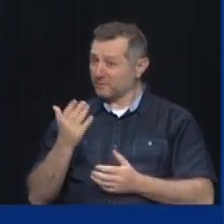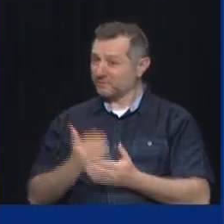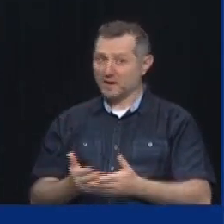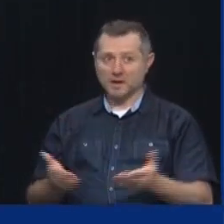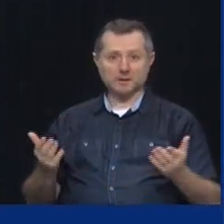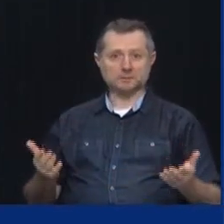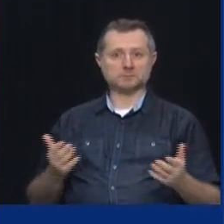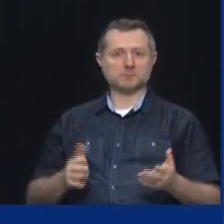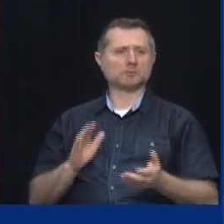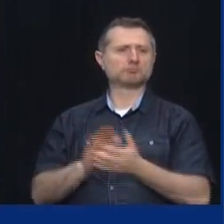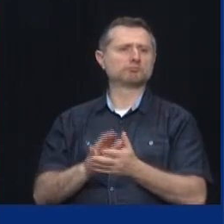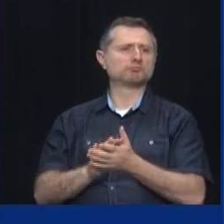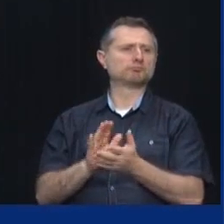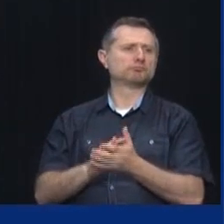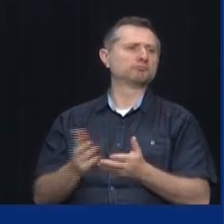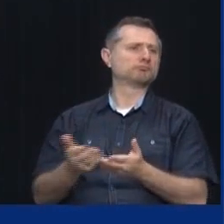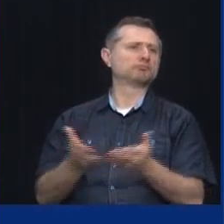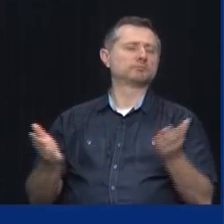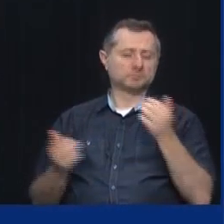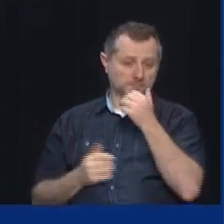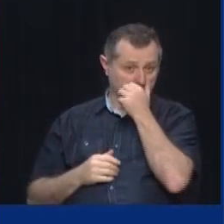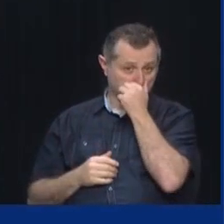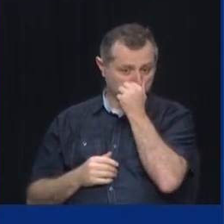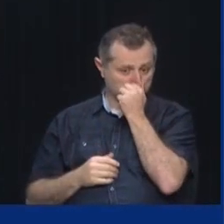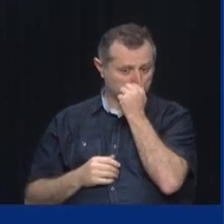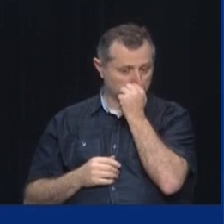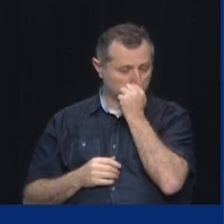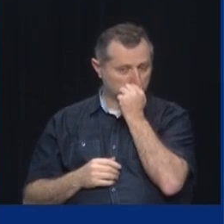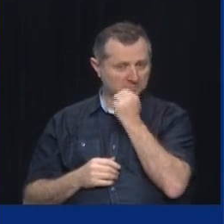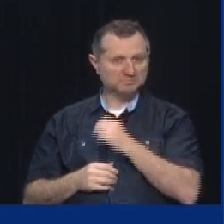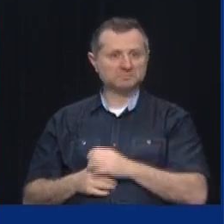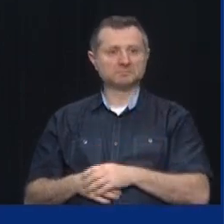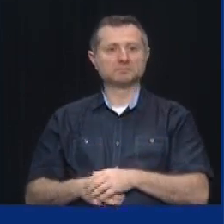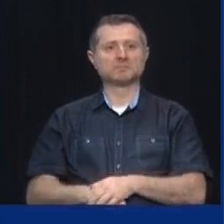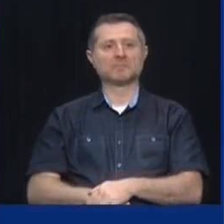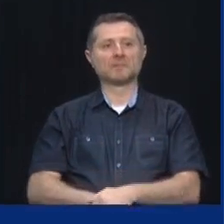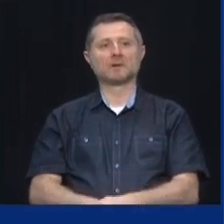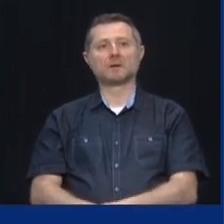TODAY WHERE NEW YORK STATE HAS VIRTUALLY THE LOWEST POSITIVITY RATE IN THE UNITED STATES OF